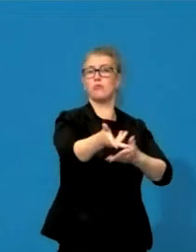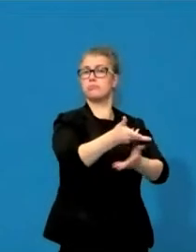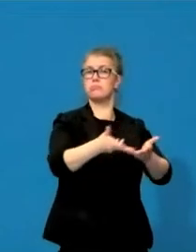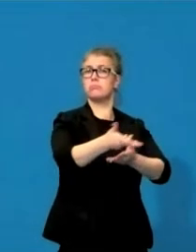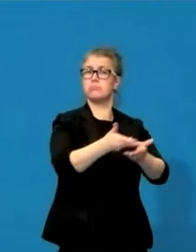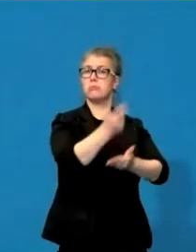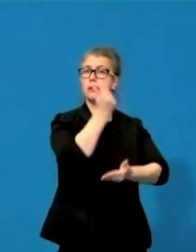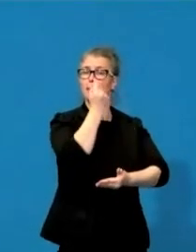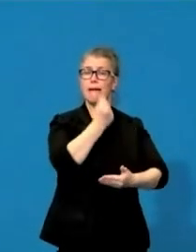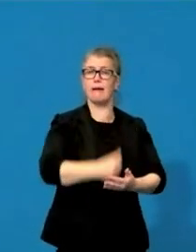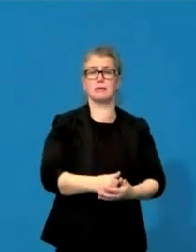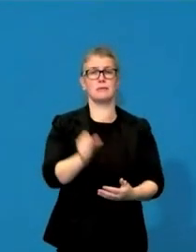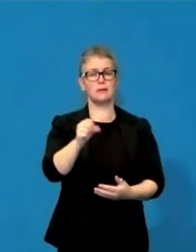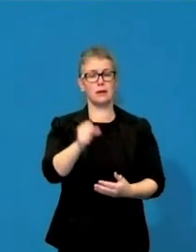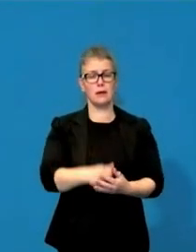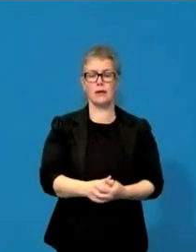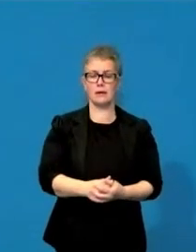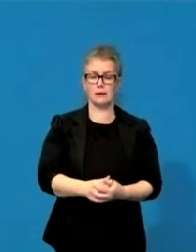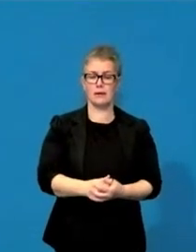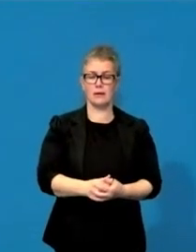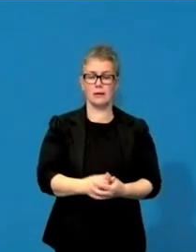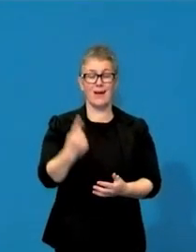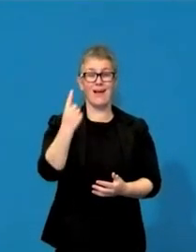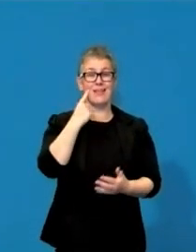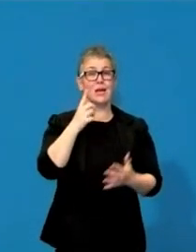Yeah, I think that there's a - there's a whole misunderstanding with the -